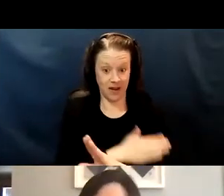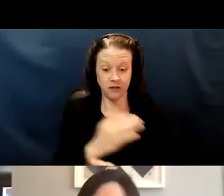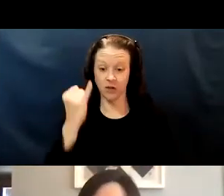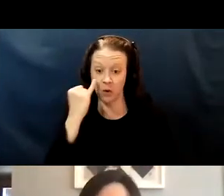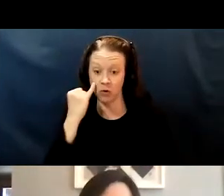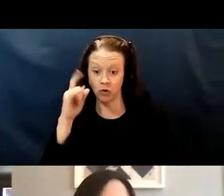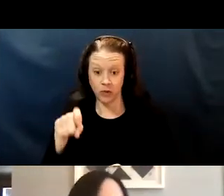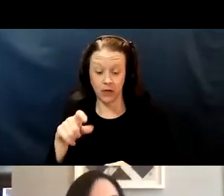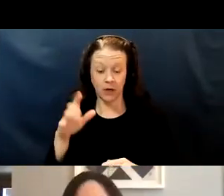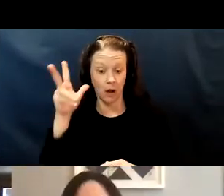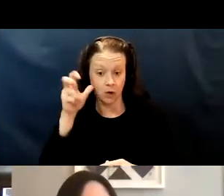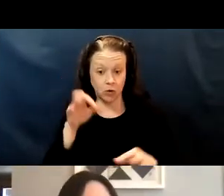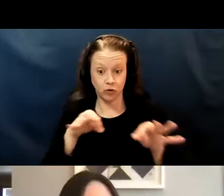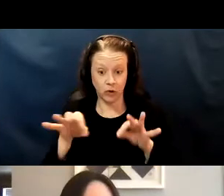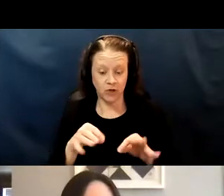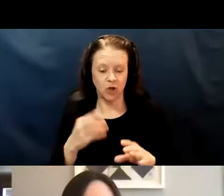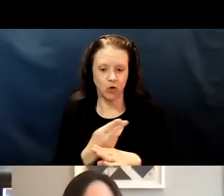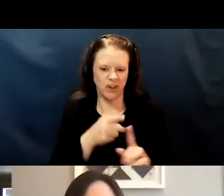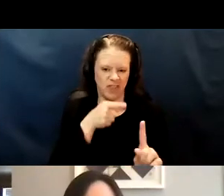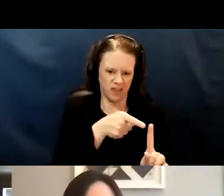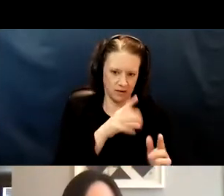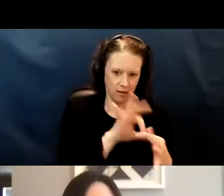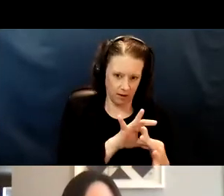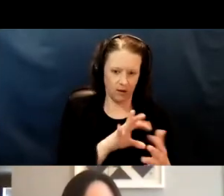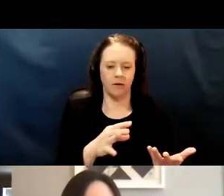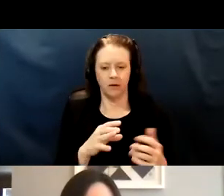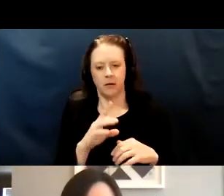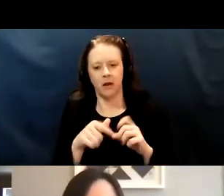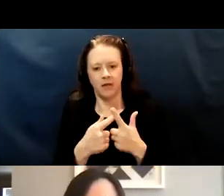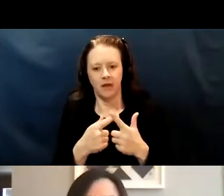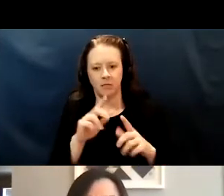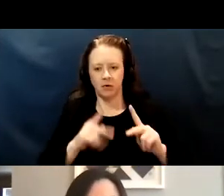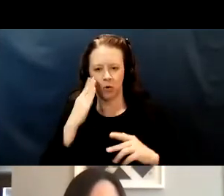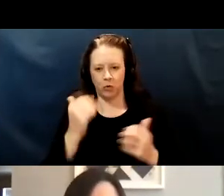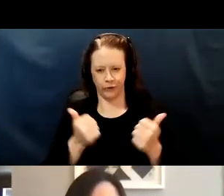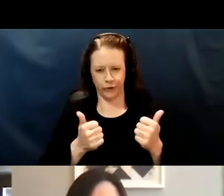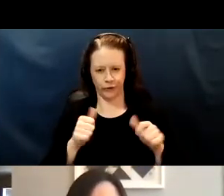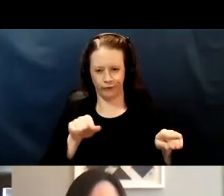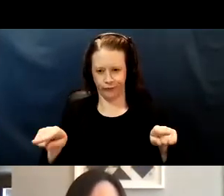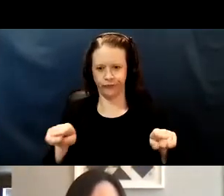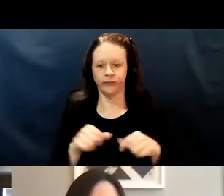audio description, this is the link you're going to use and you're going to access it that way. That's one way that people have